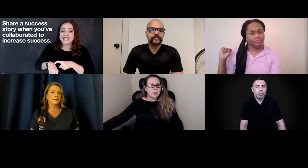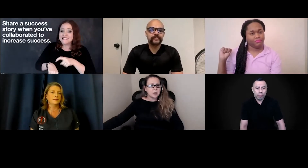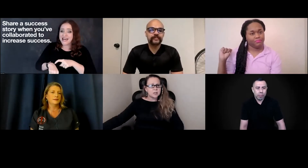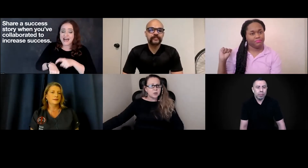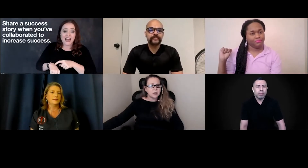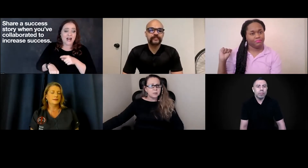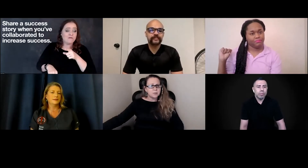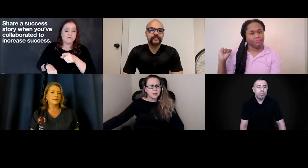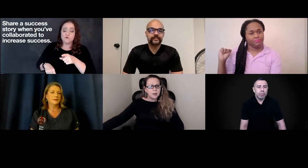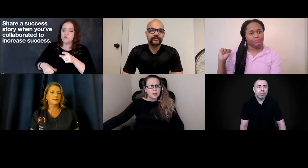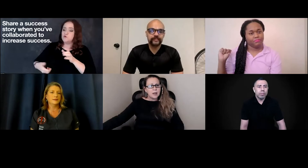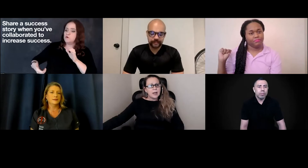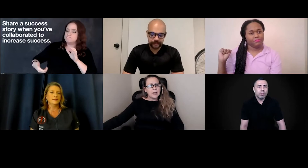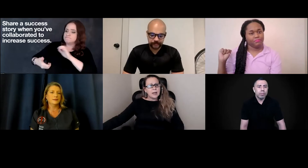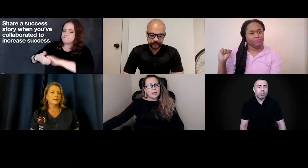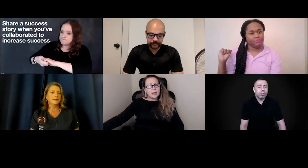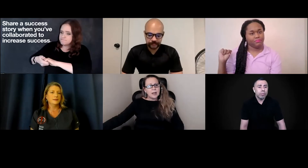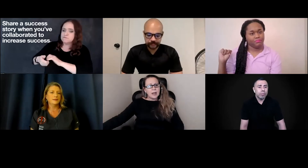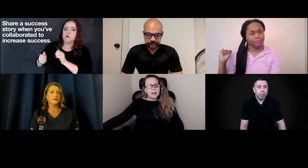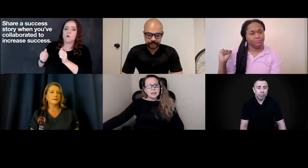Get it populated beside me on my screen.